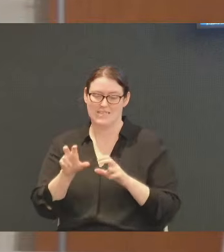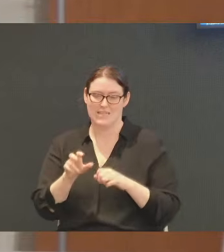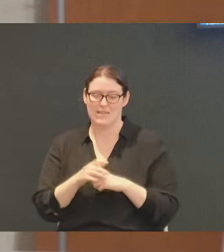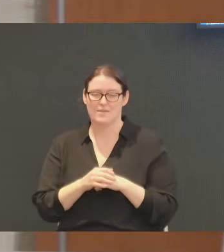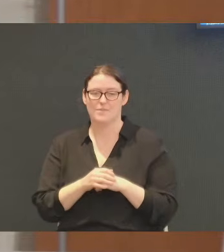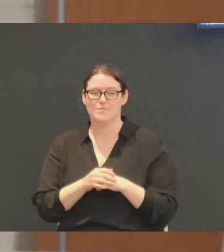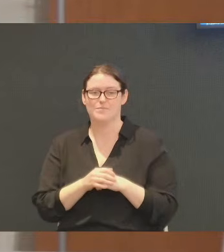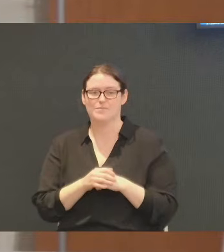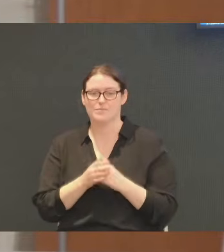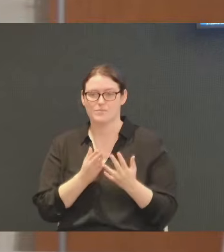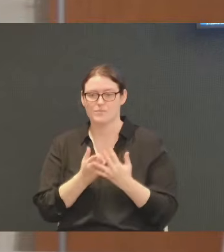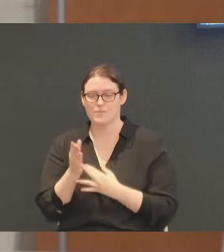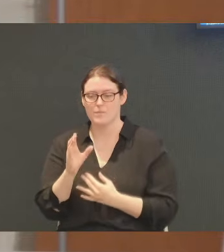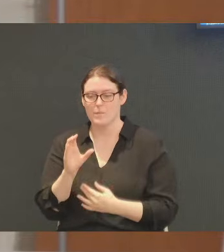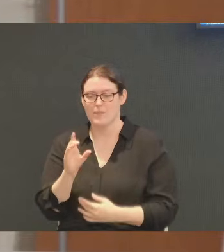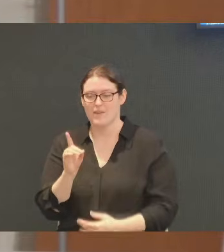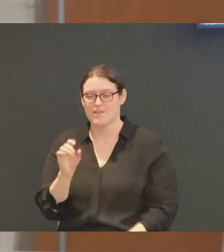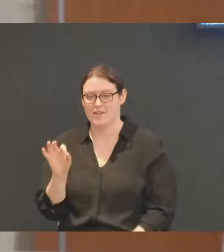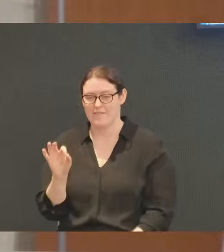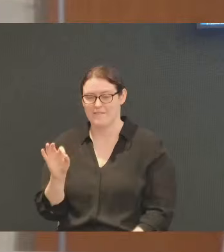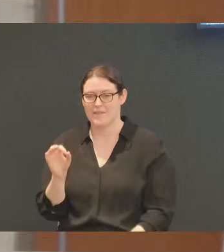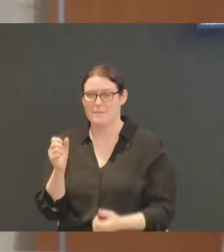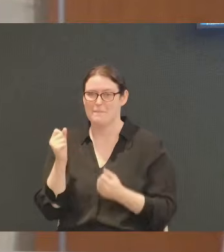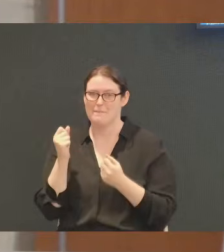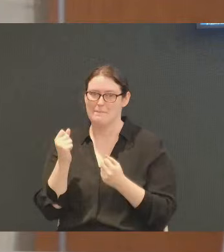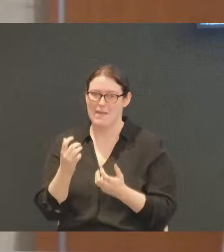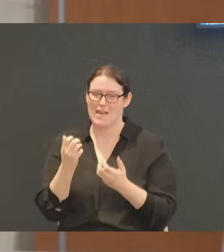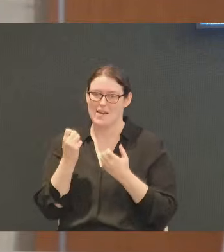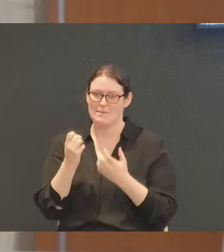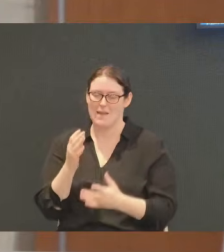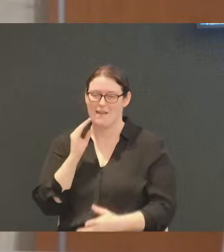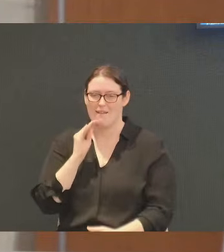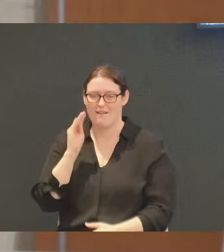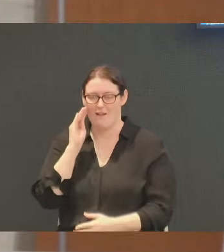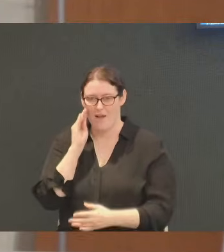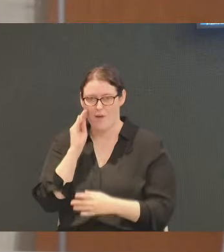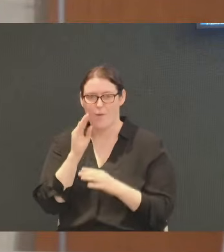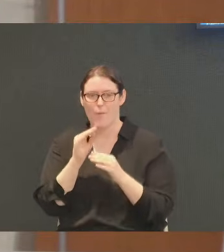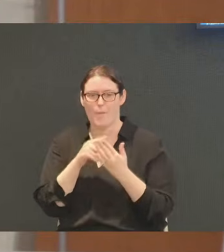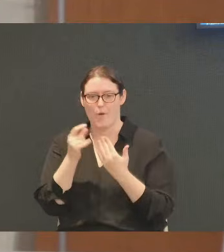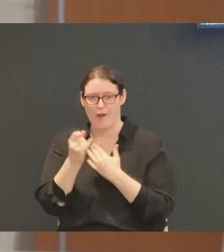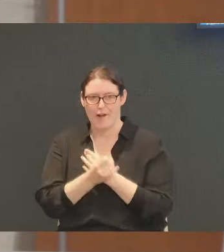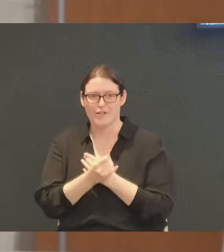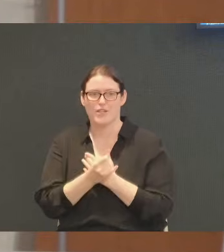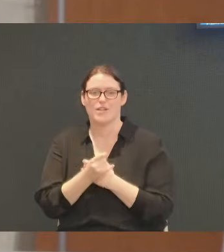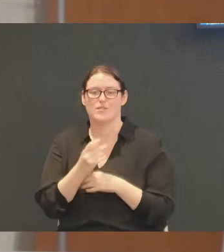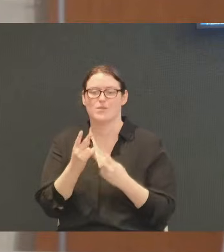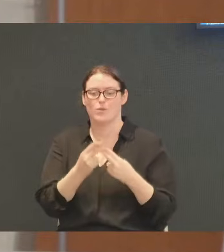uh, through CDF many, many, um, housing projects. I went to the, uh, ribbon cutting for the national